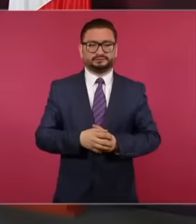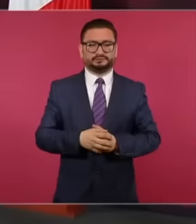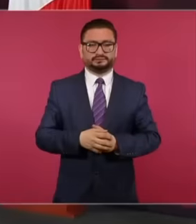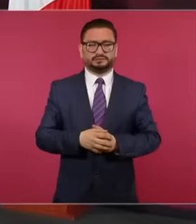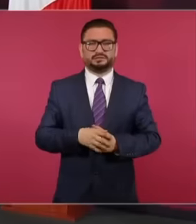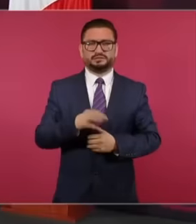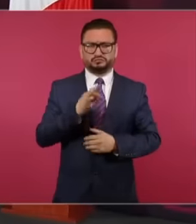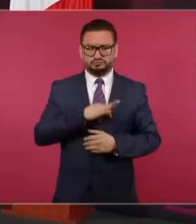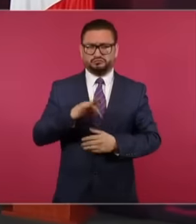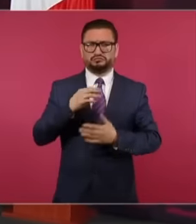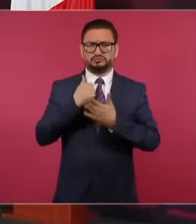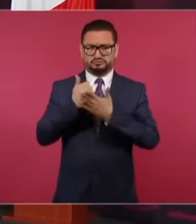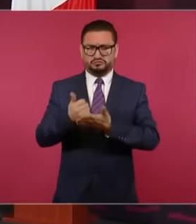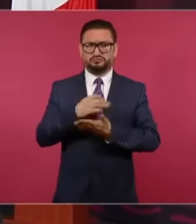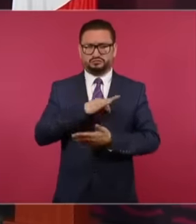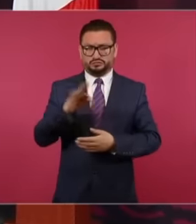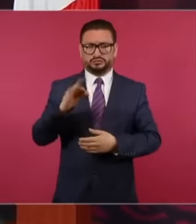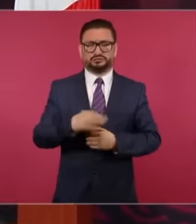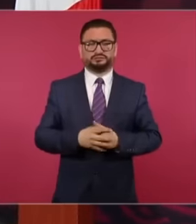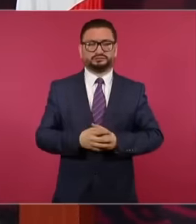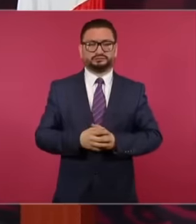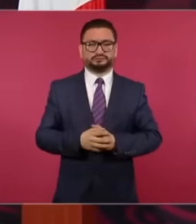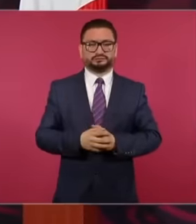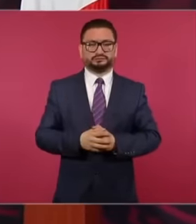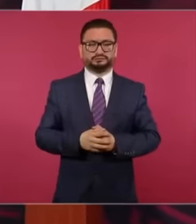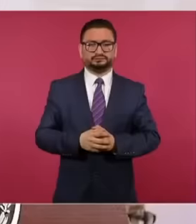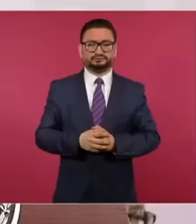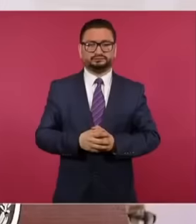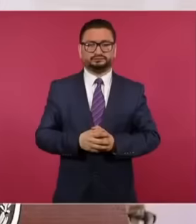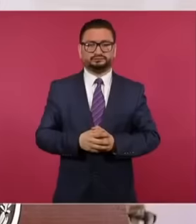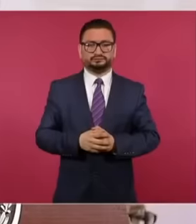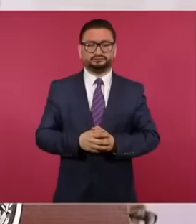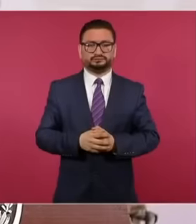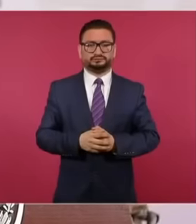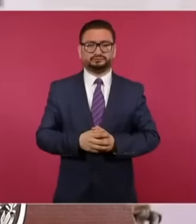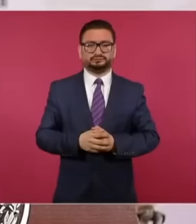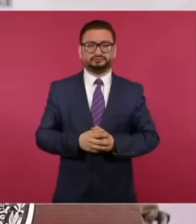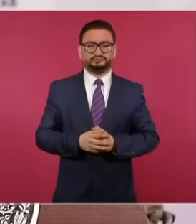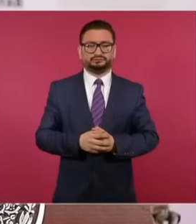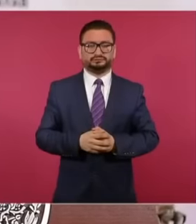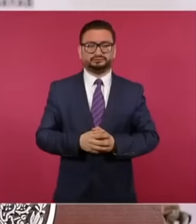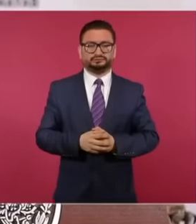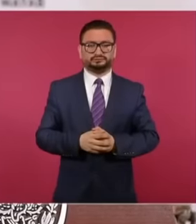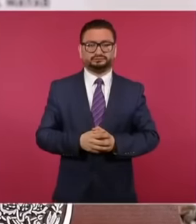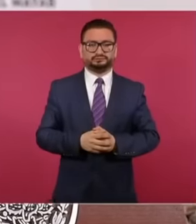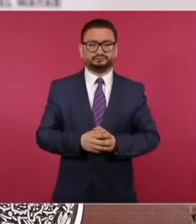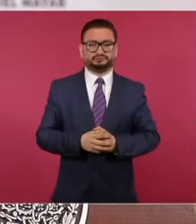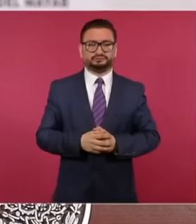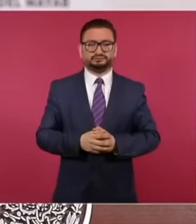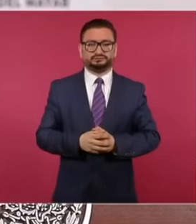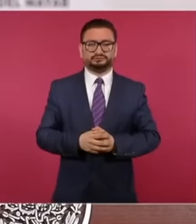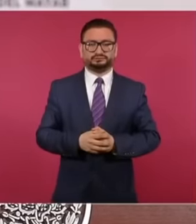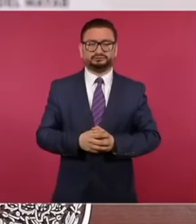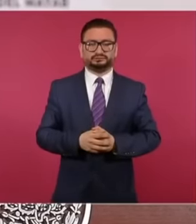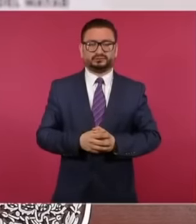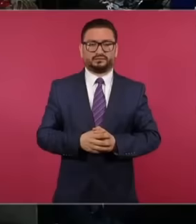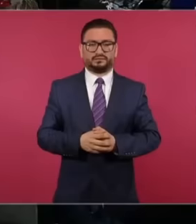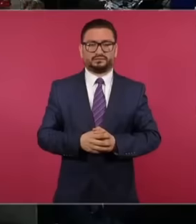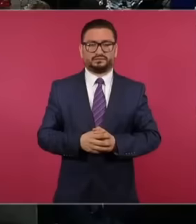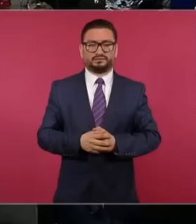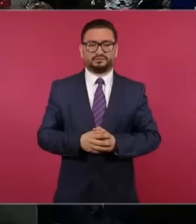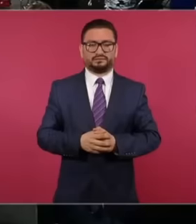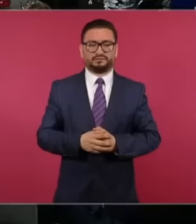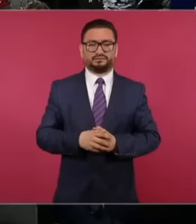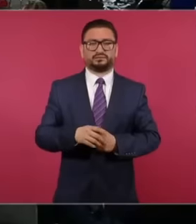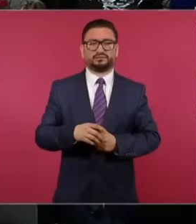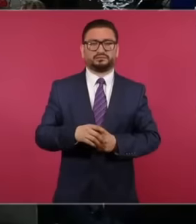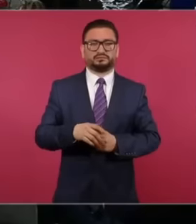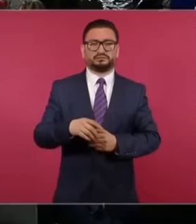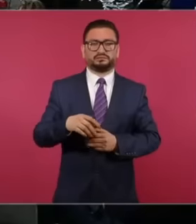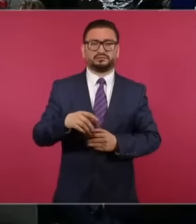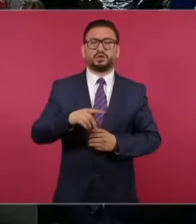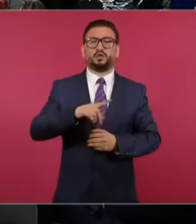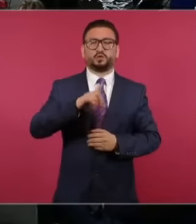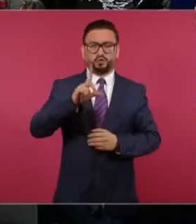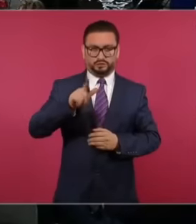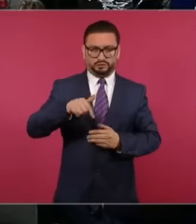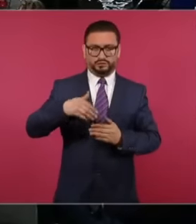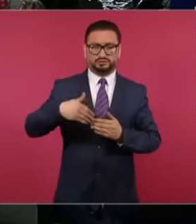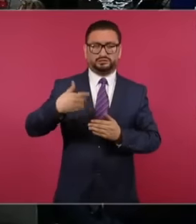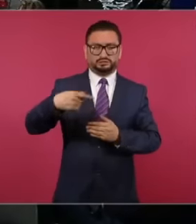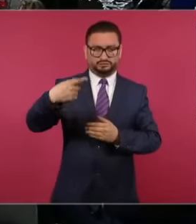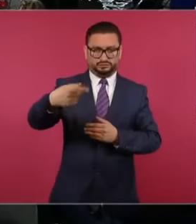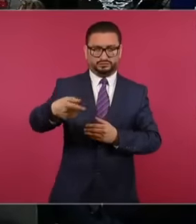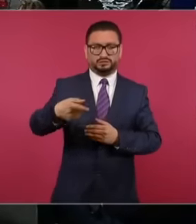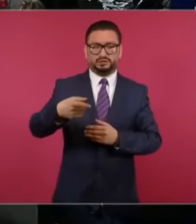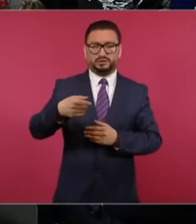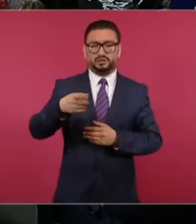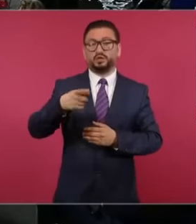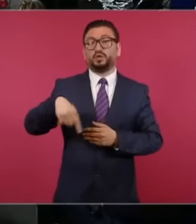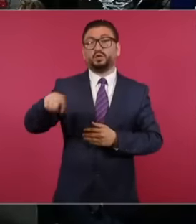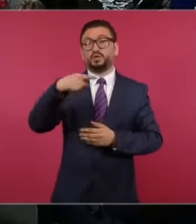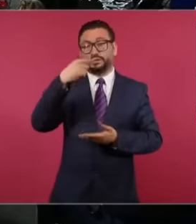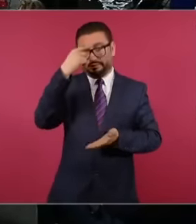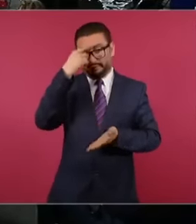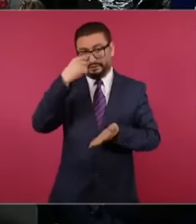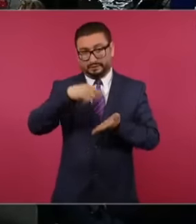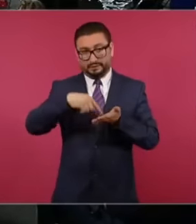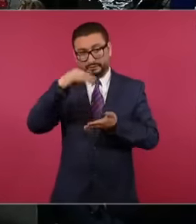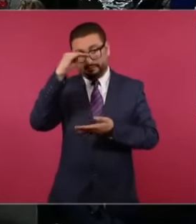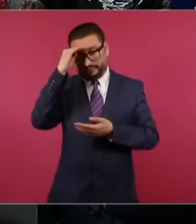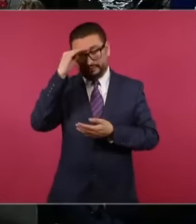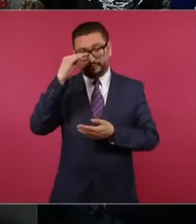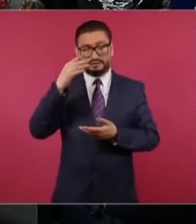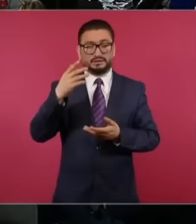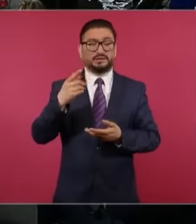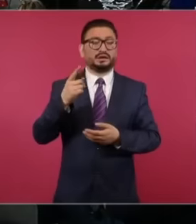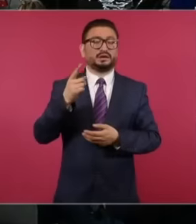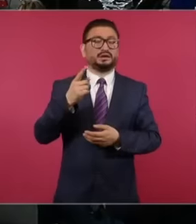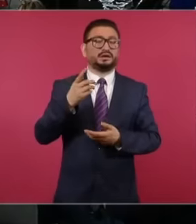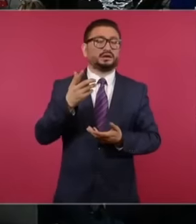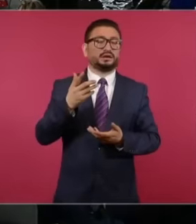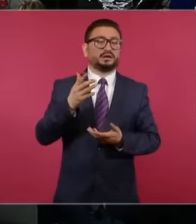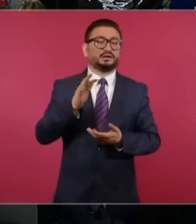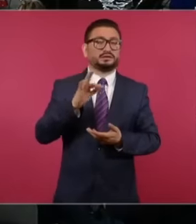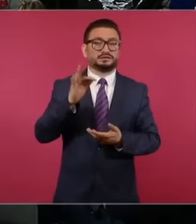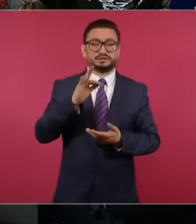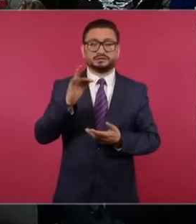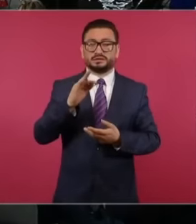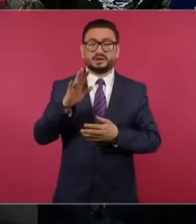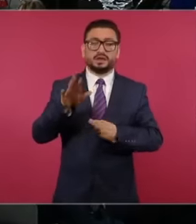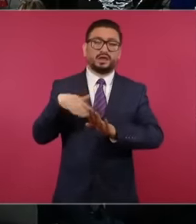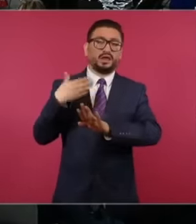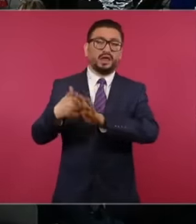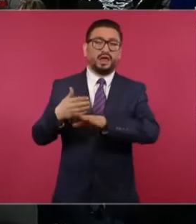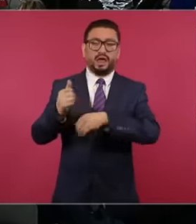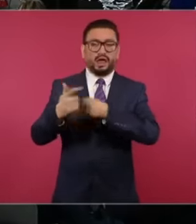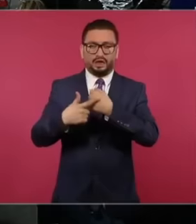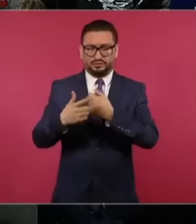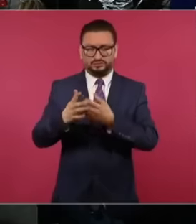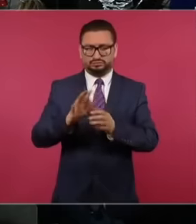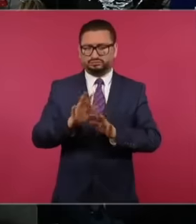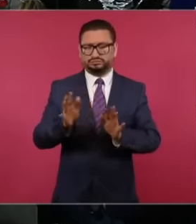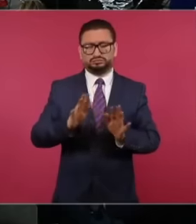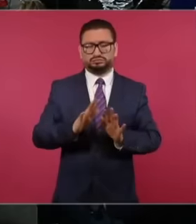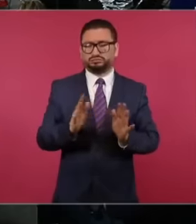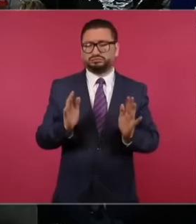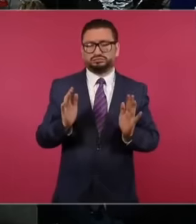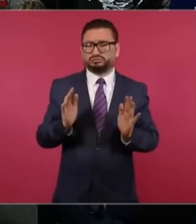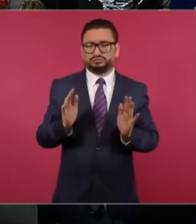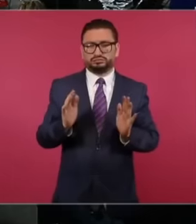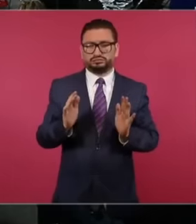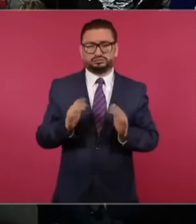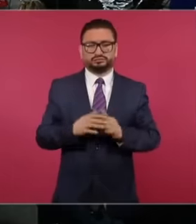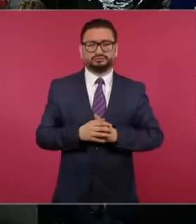later, that is, so that they do not think that it is a retaliation, no no no